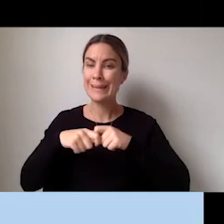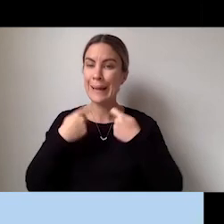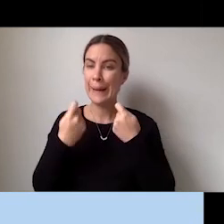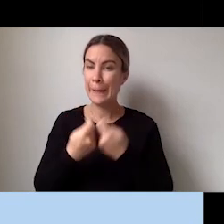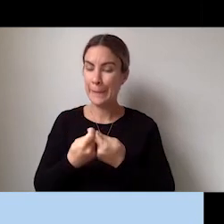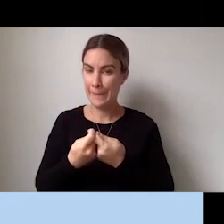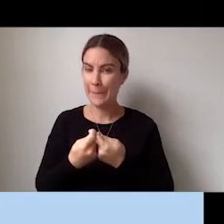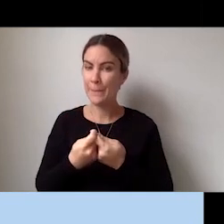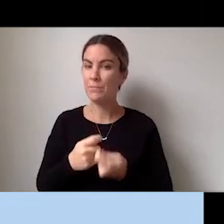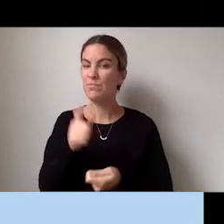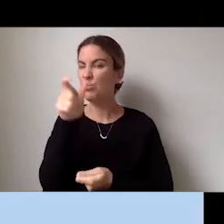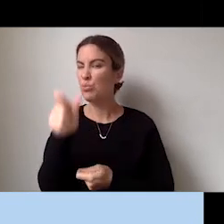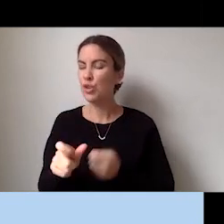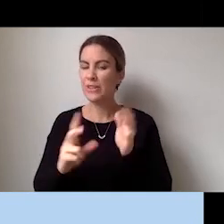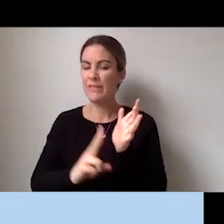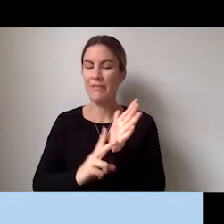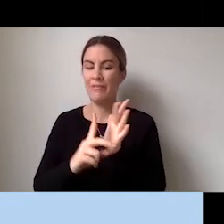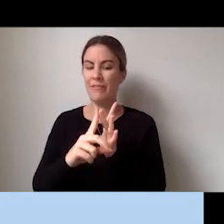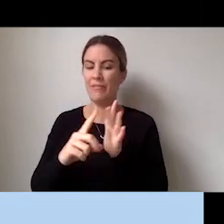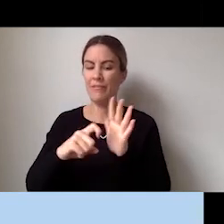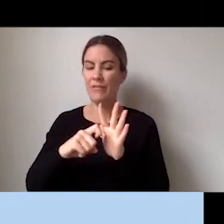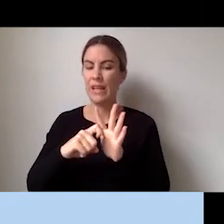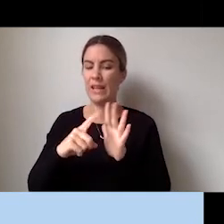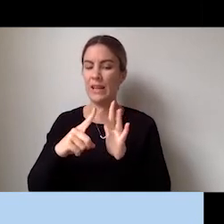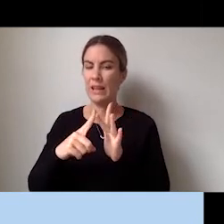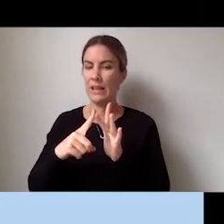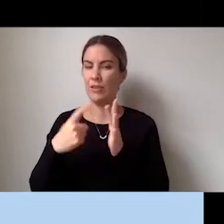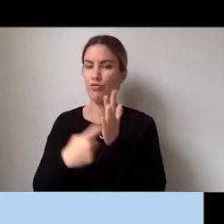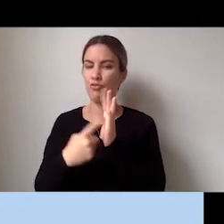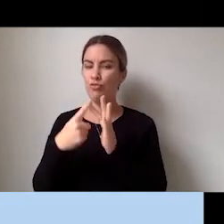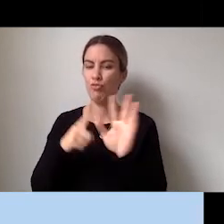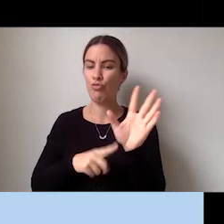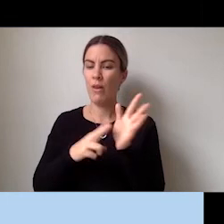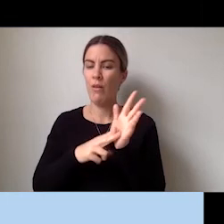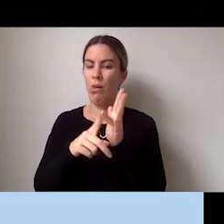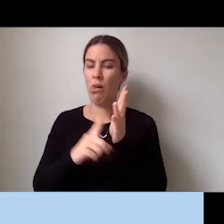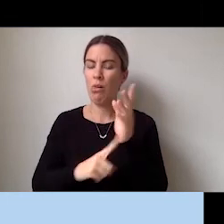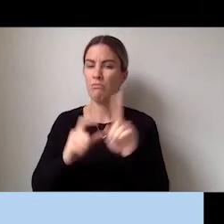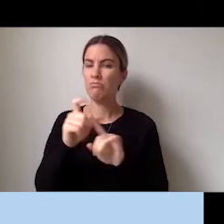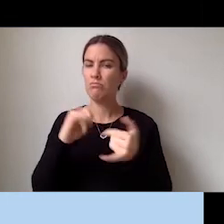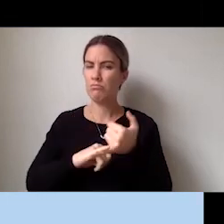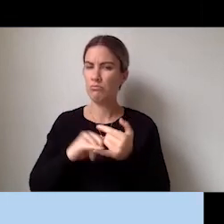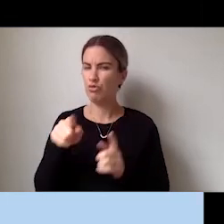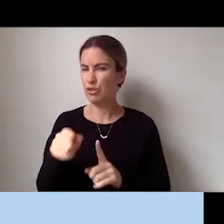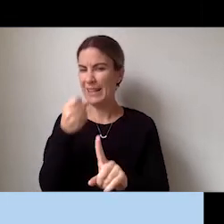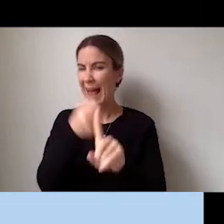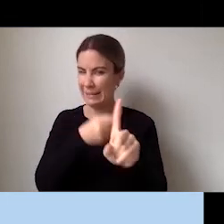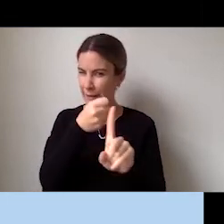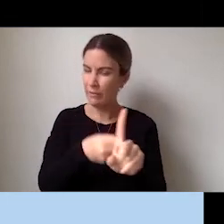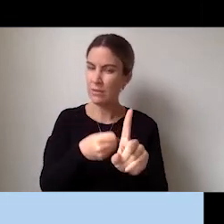Vicky Reynolds. She mentioned solidarity teams as being